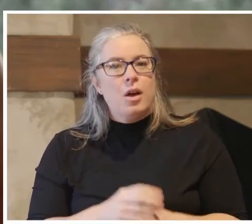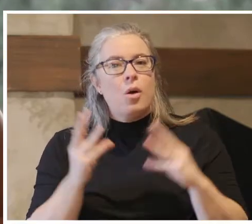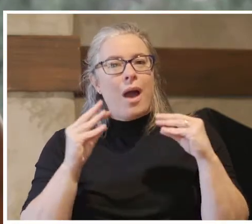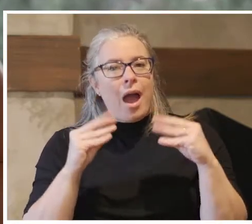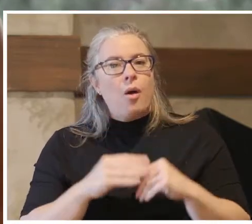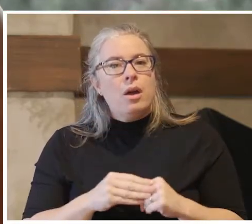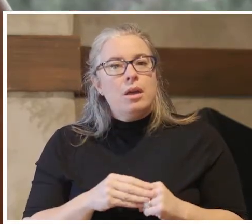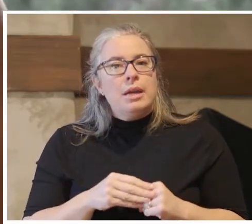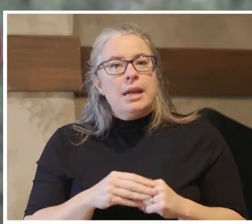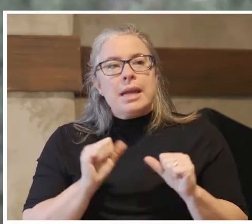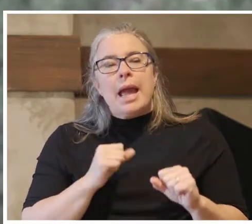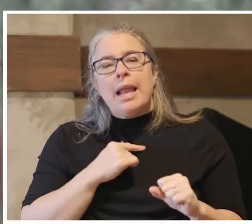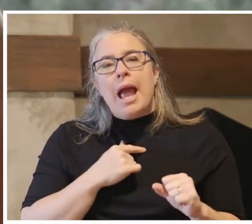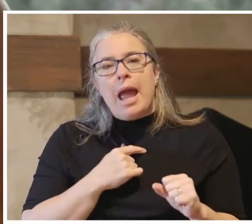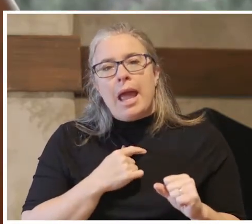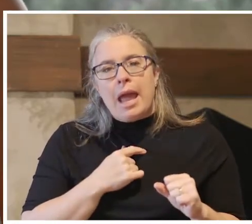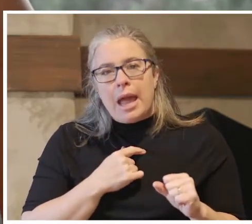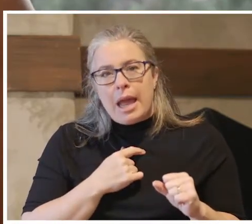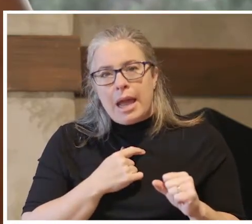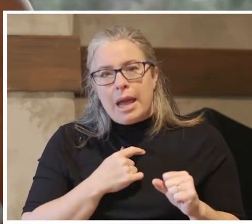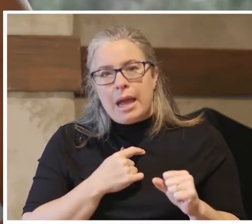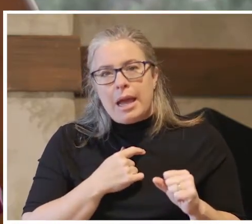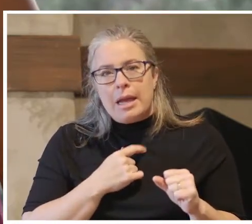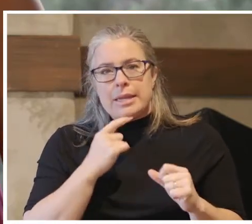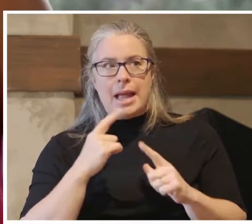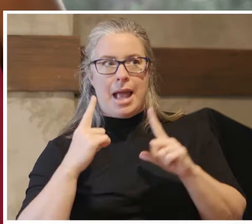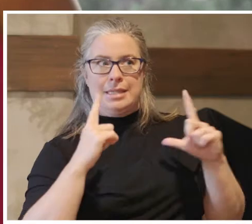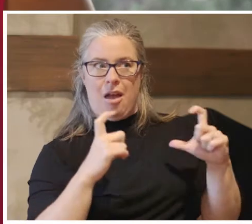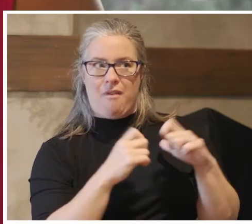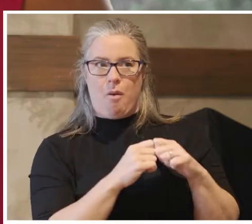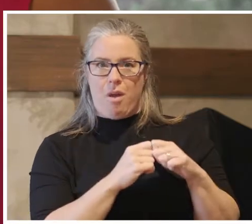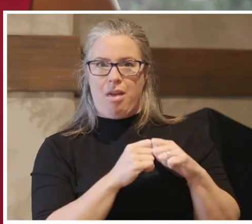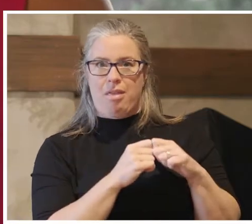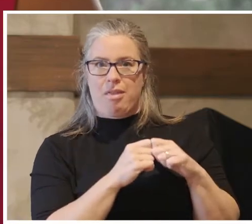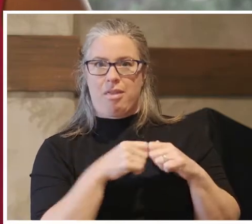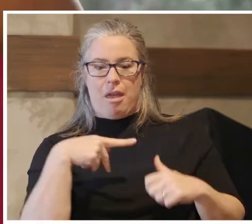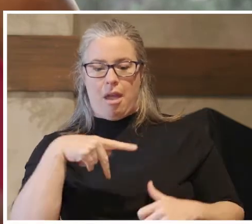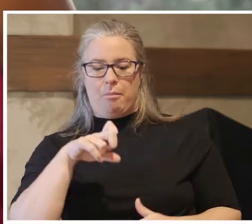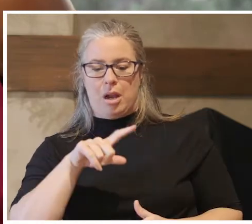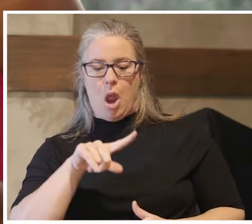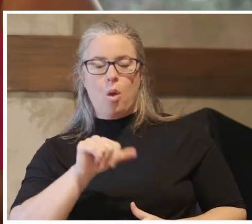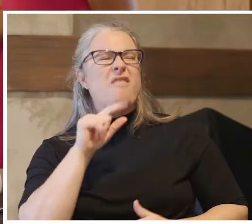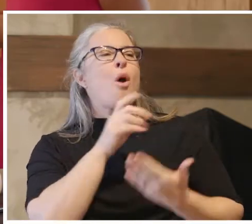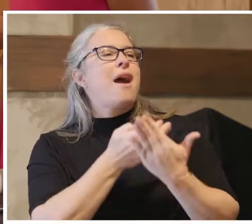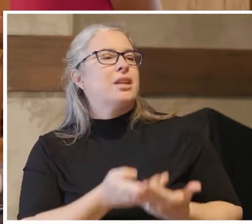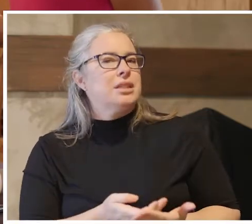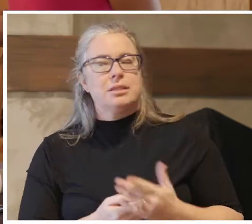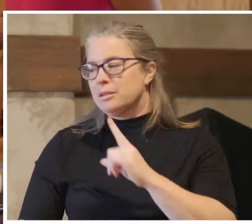Yeah. - Wow, can I take a selfie with Pelota for evidence? - Sure!